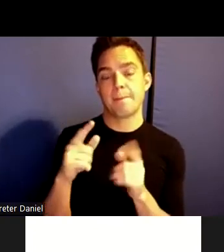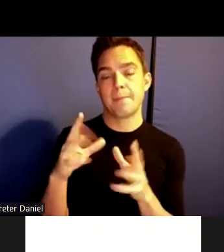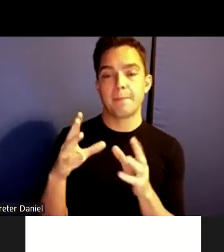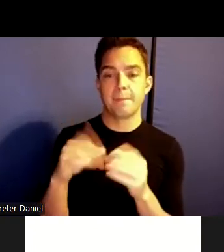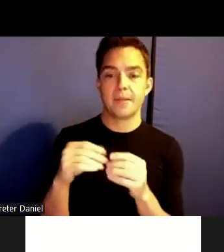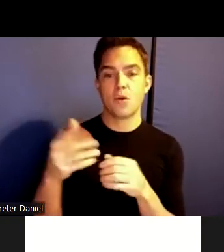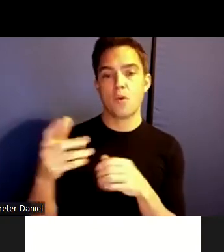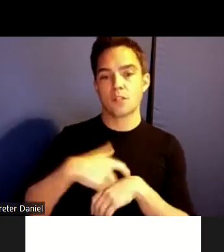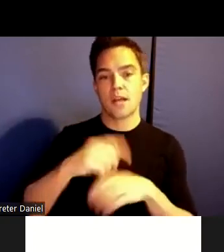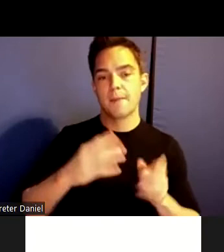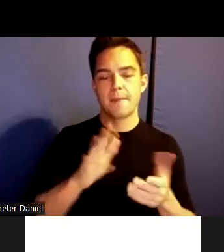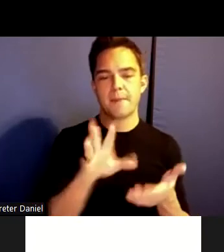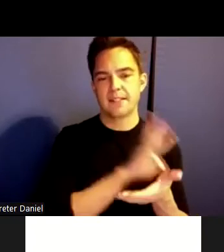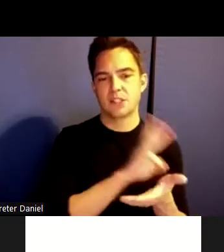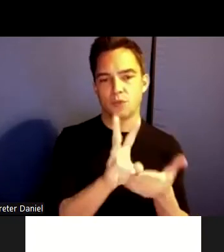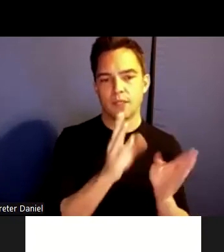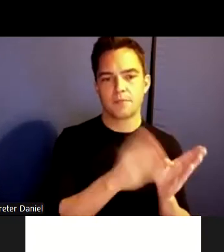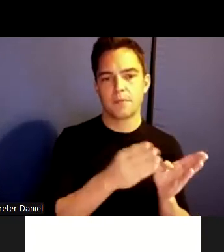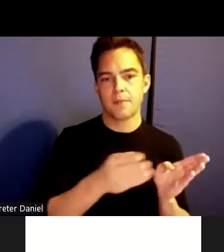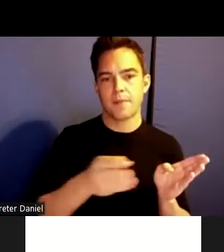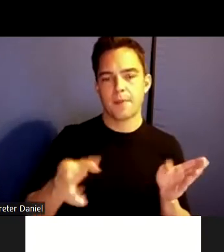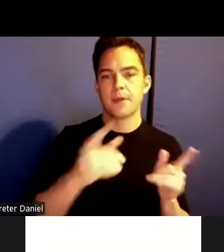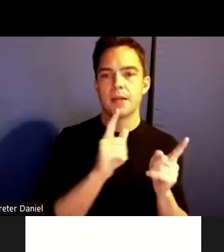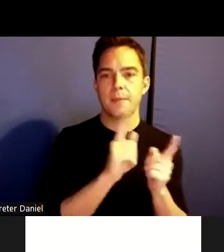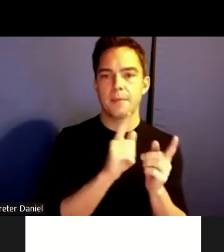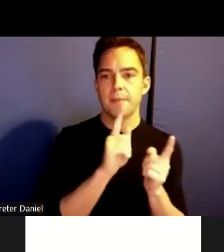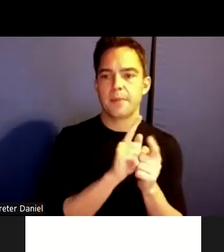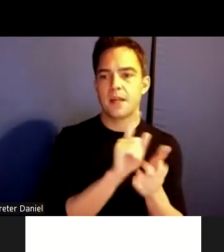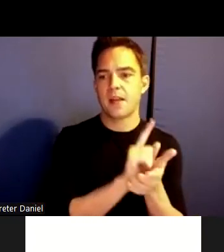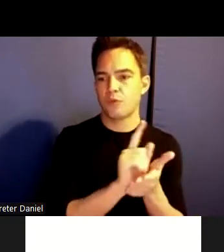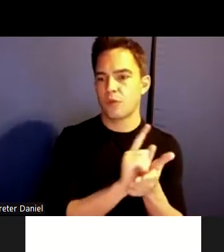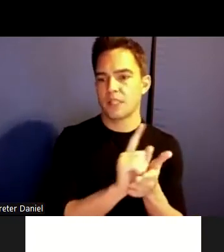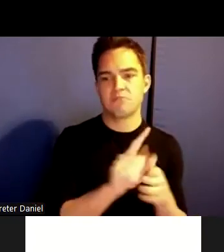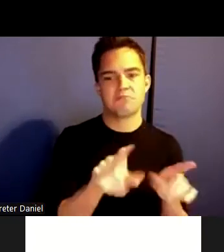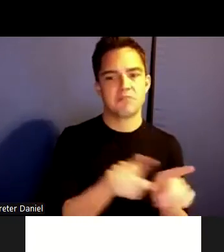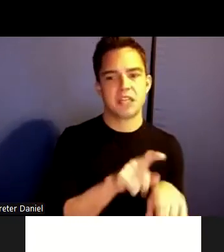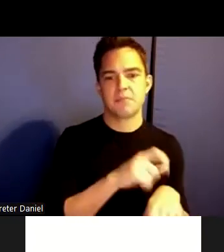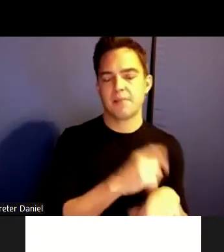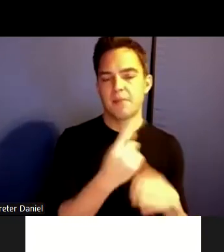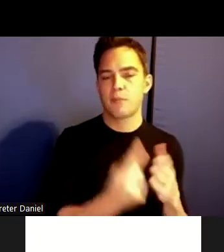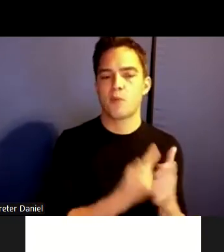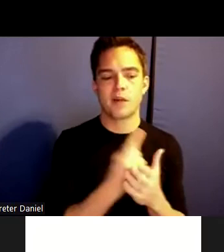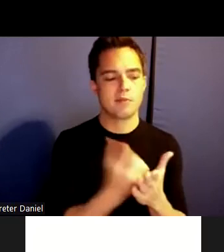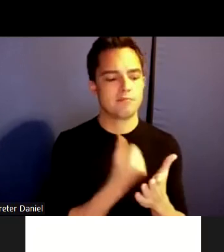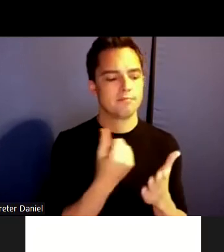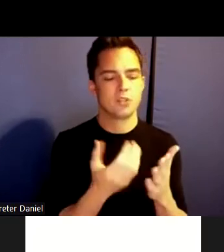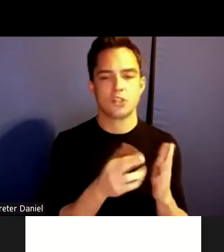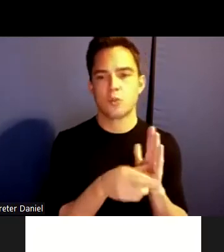maybe six weeks and take like meat each week at the same time. Just take an hour to start going through this advanced care